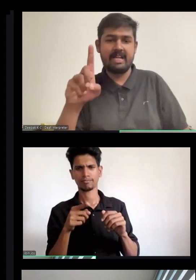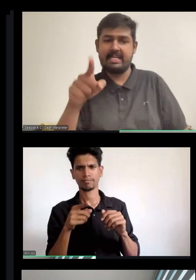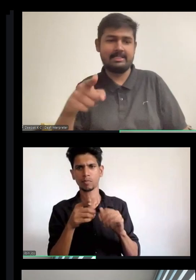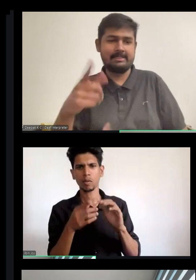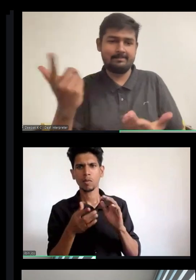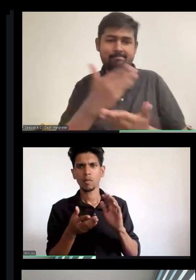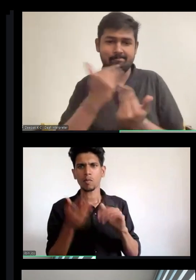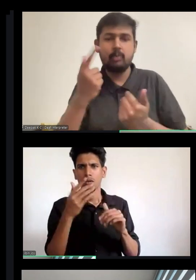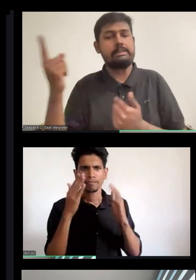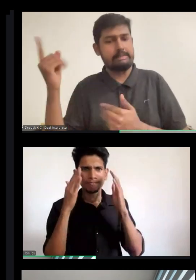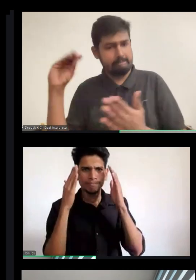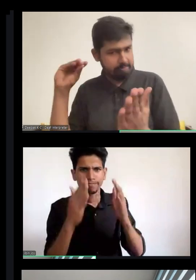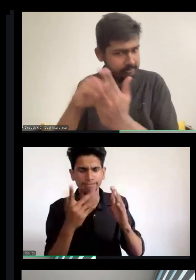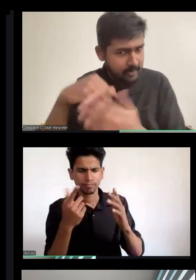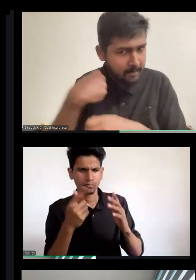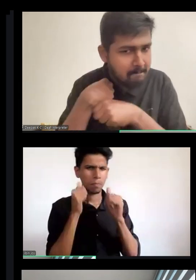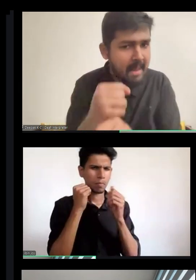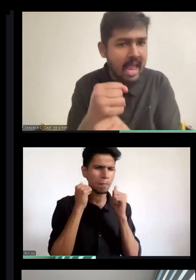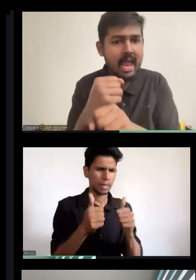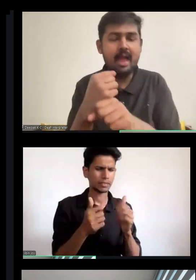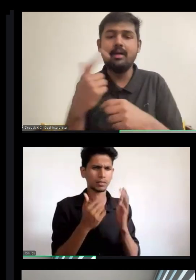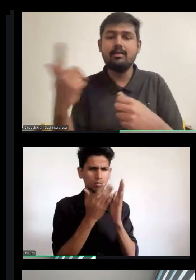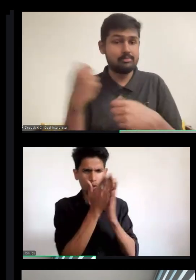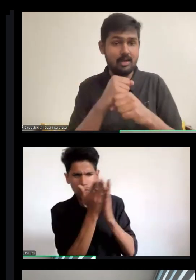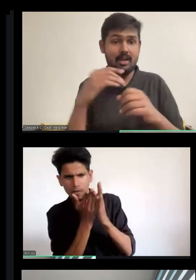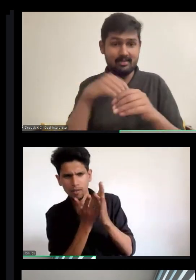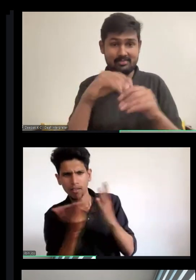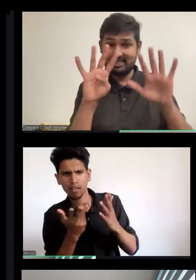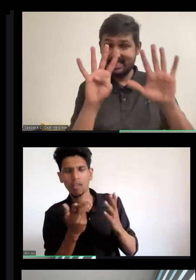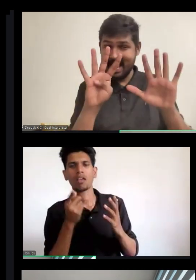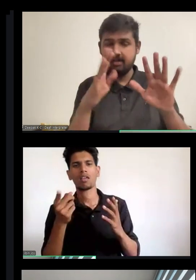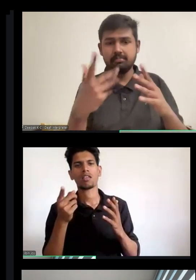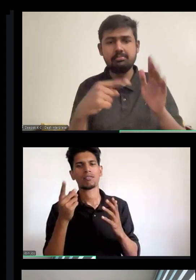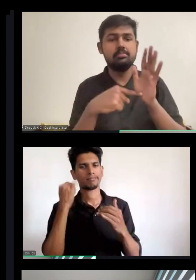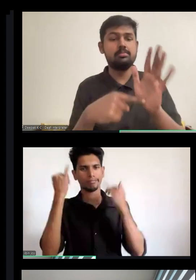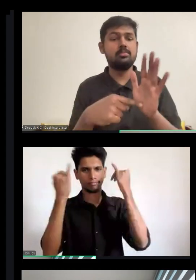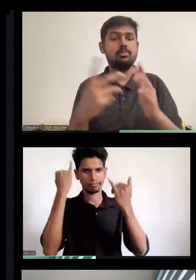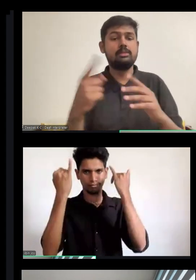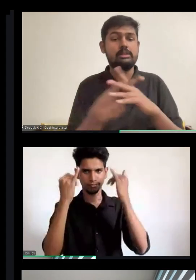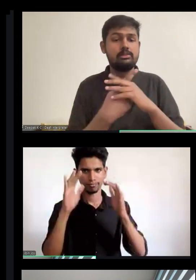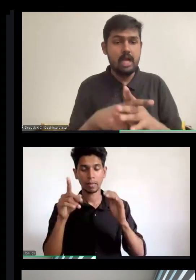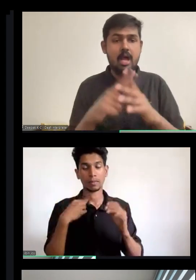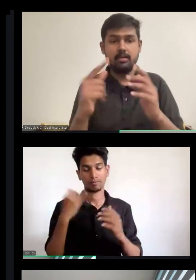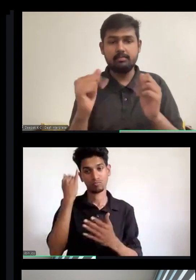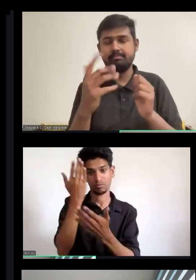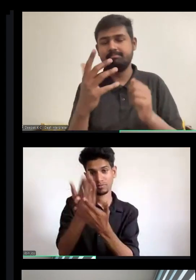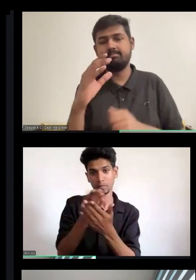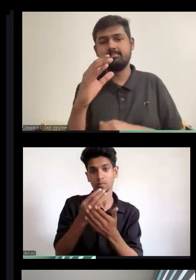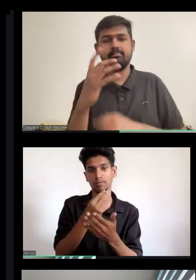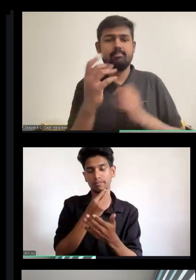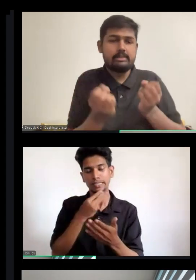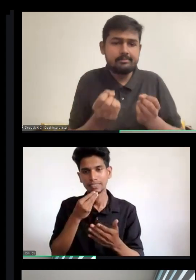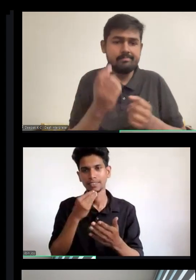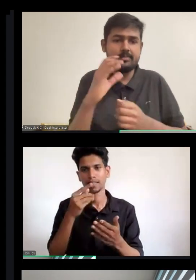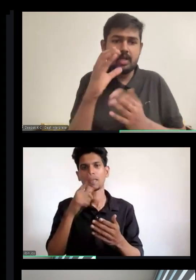So I would say you should watch the video that's linked over there to understand what that